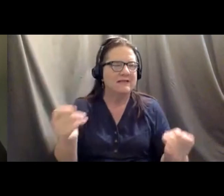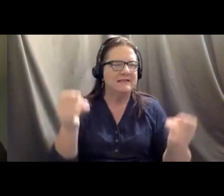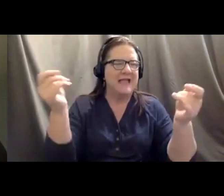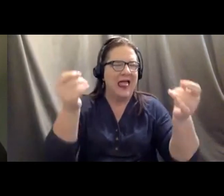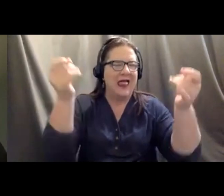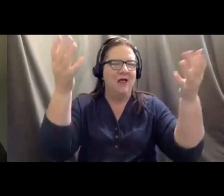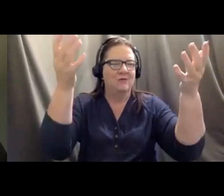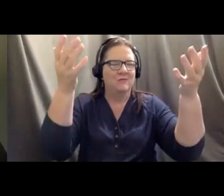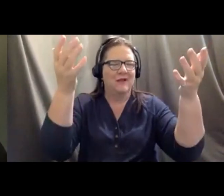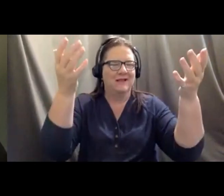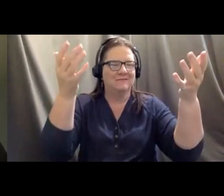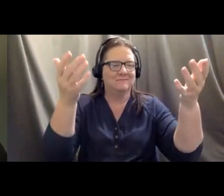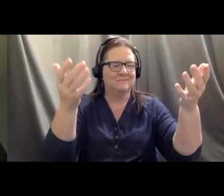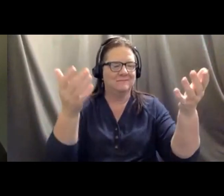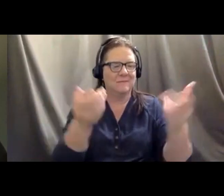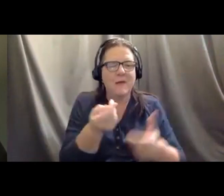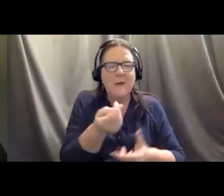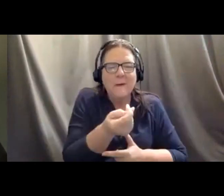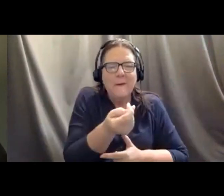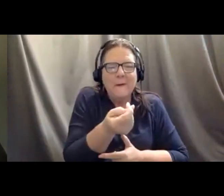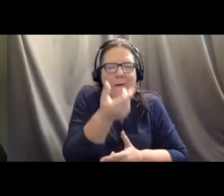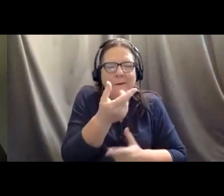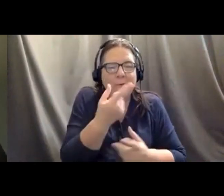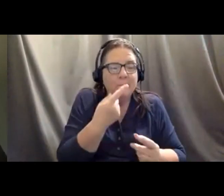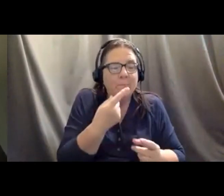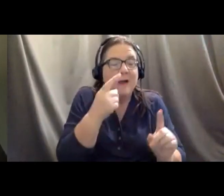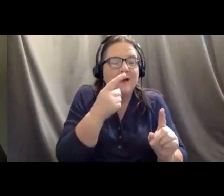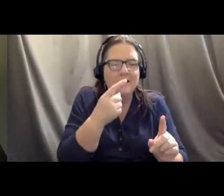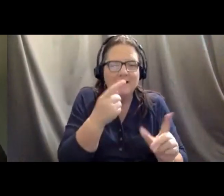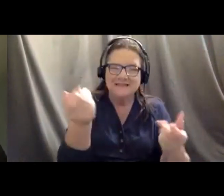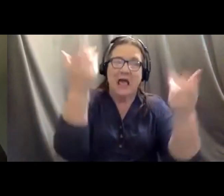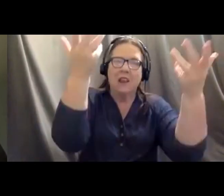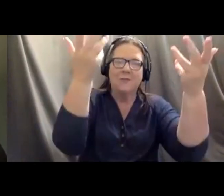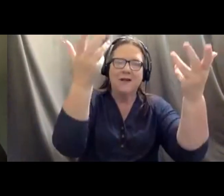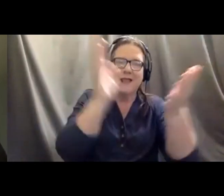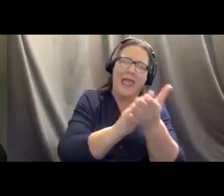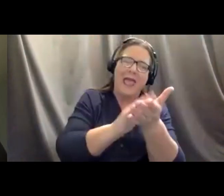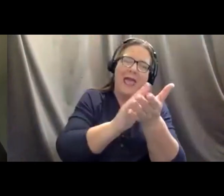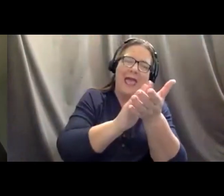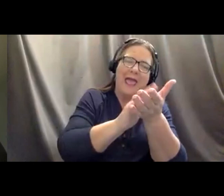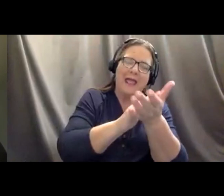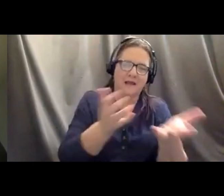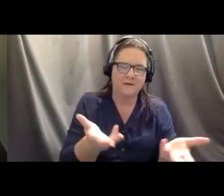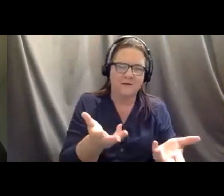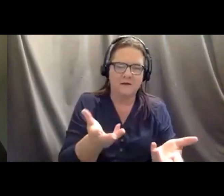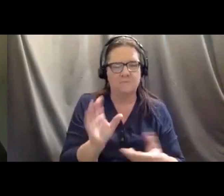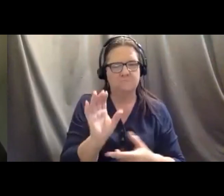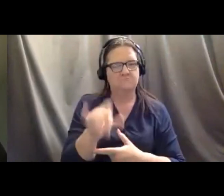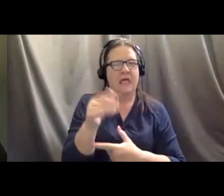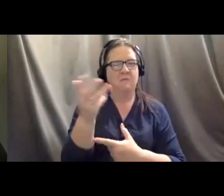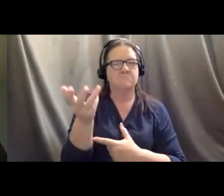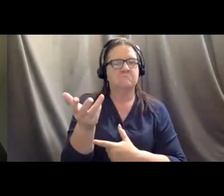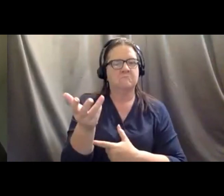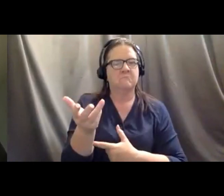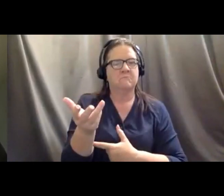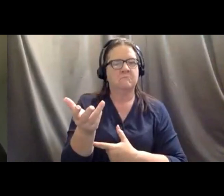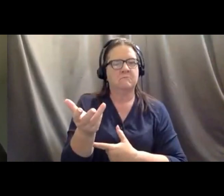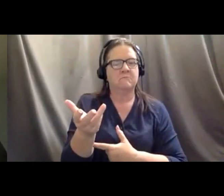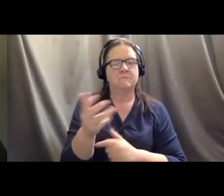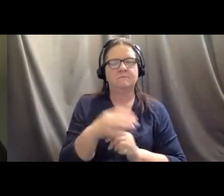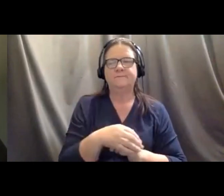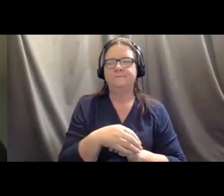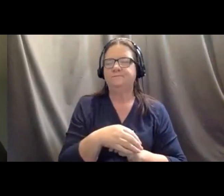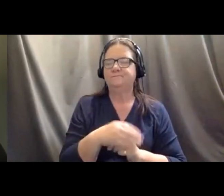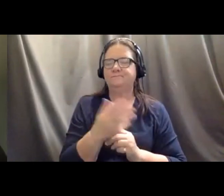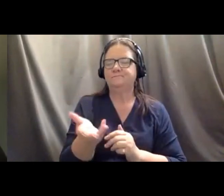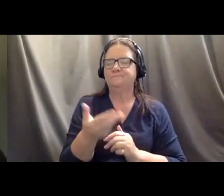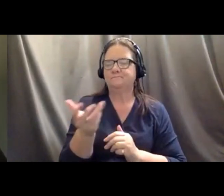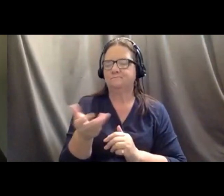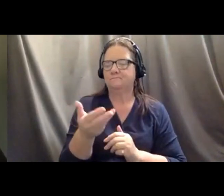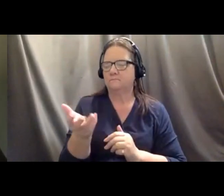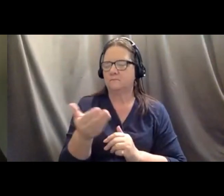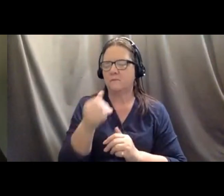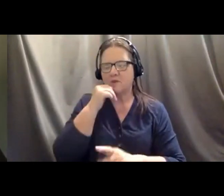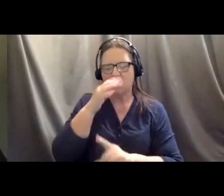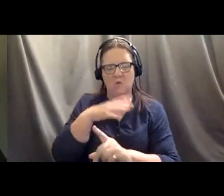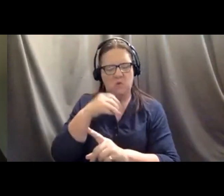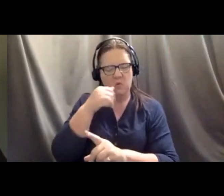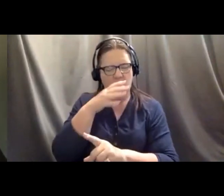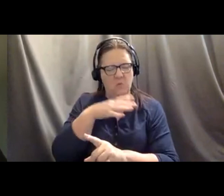the small accomplishments is, you know, what is the woman my colleague that I work with